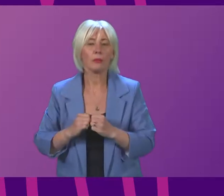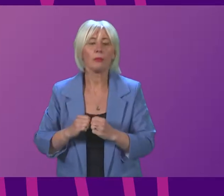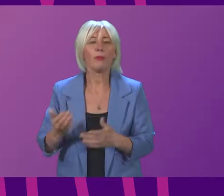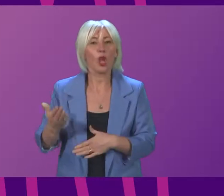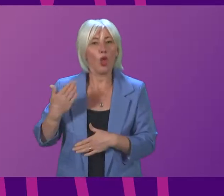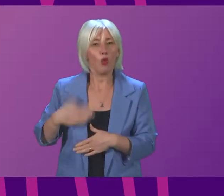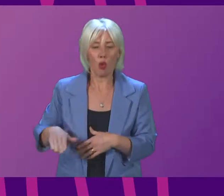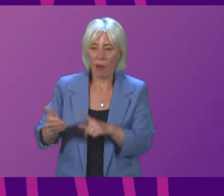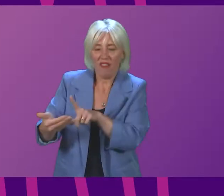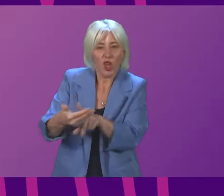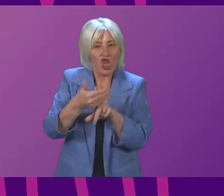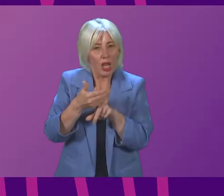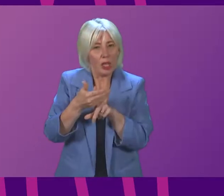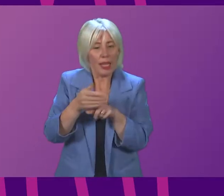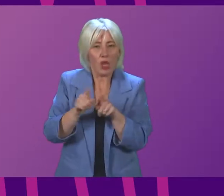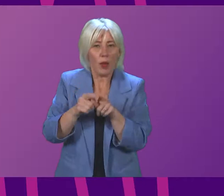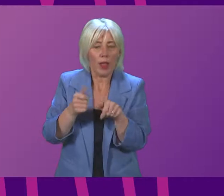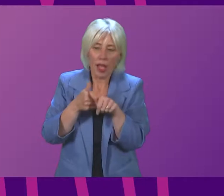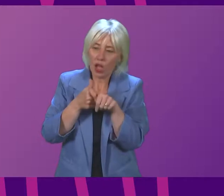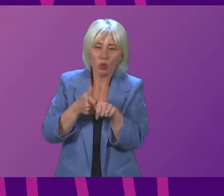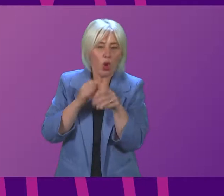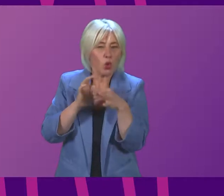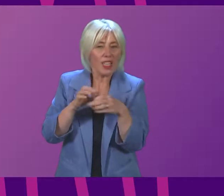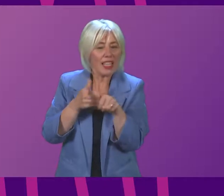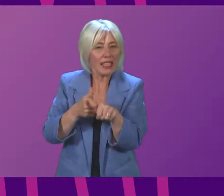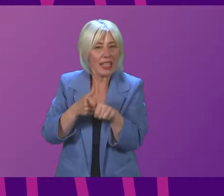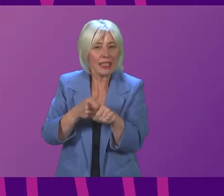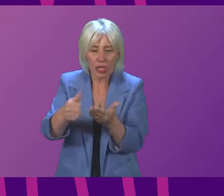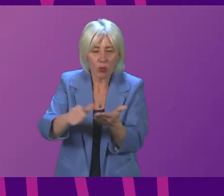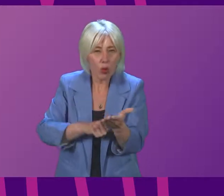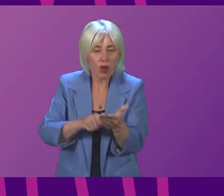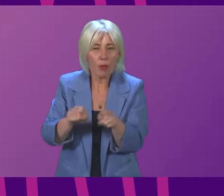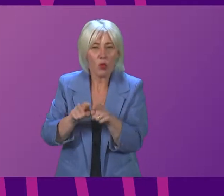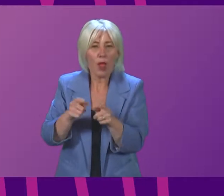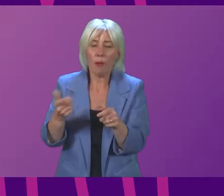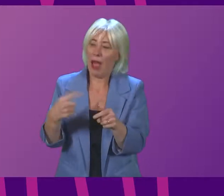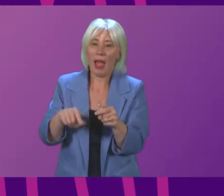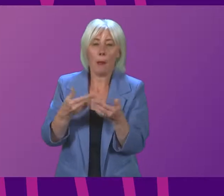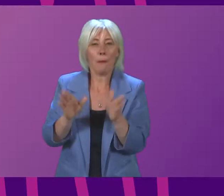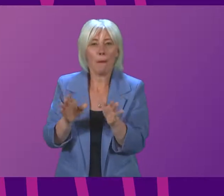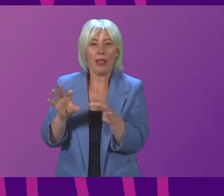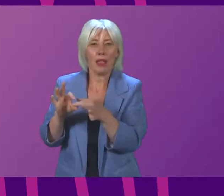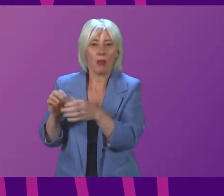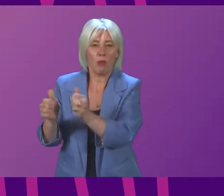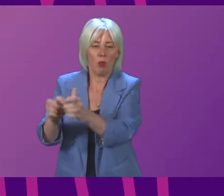shielding and associated assistance programmes provided or supported by public agencies; in care